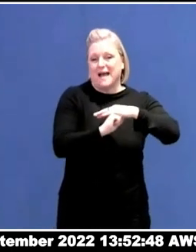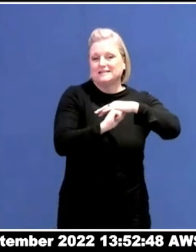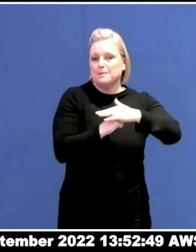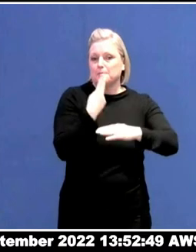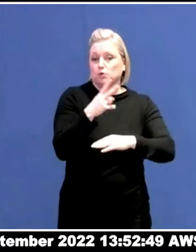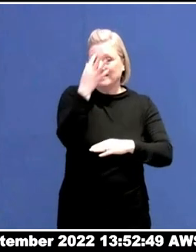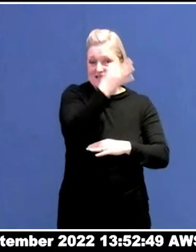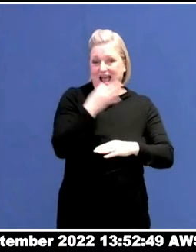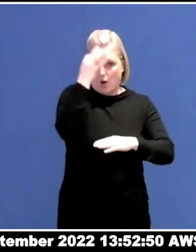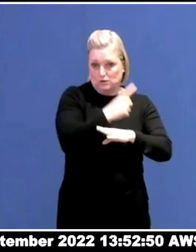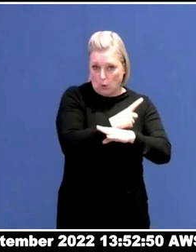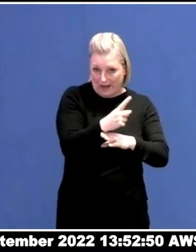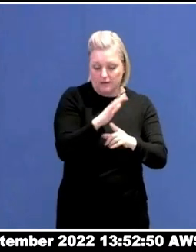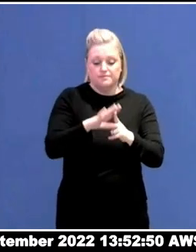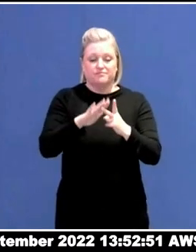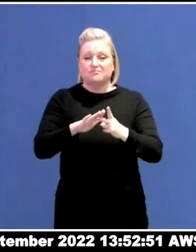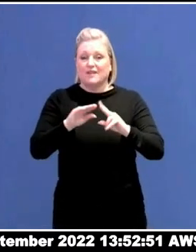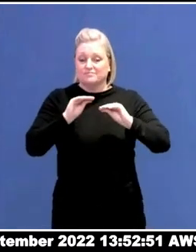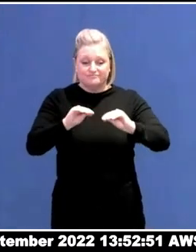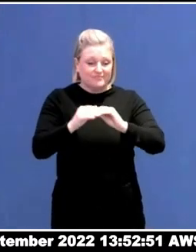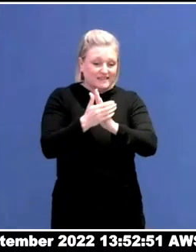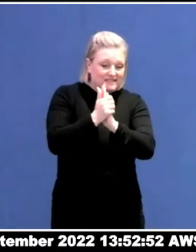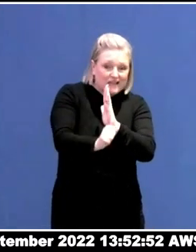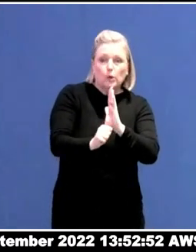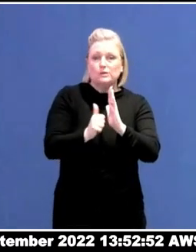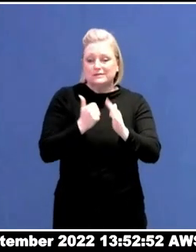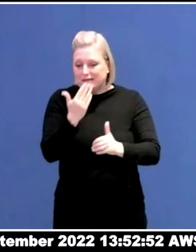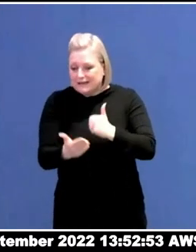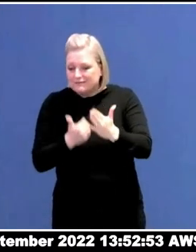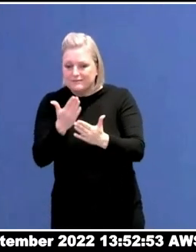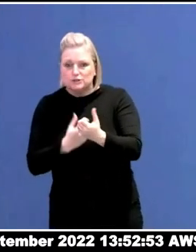and really have human contact with other individuals without which it is extremely